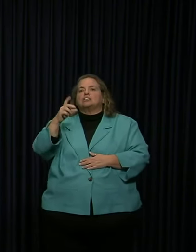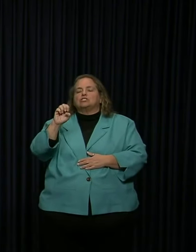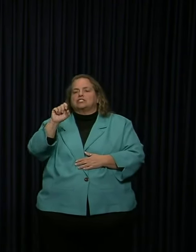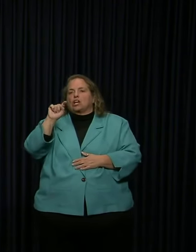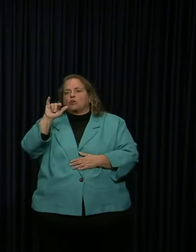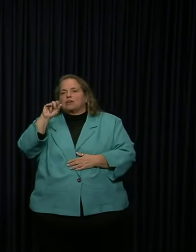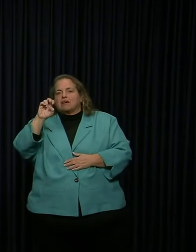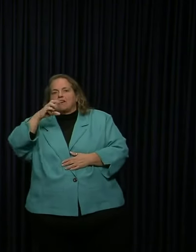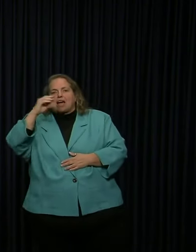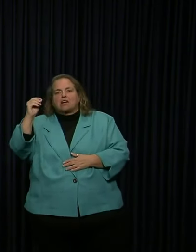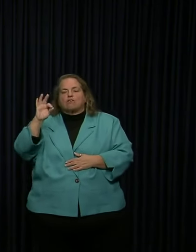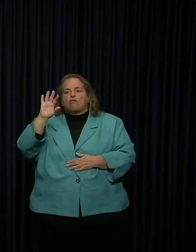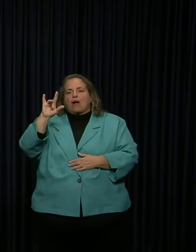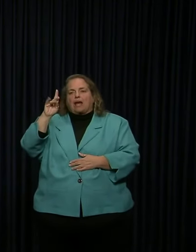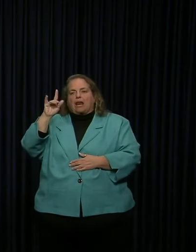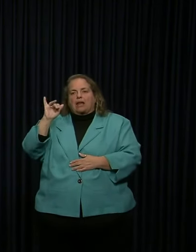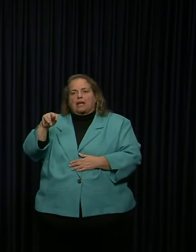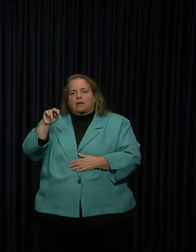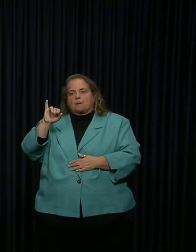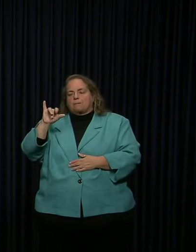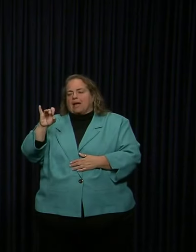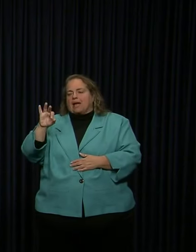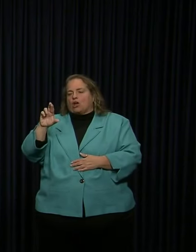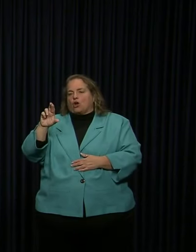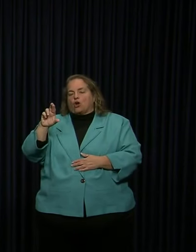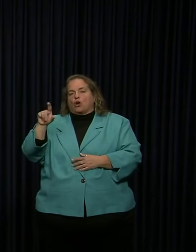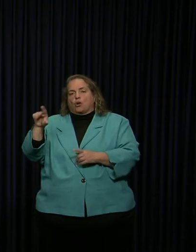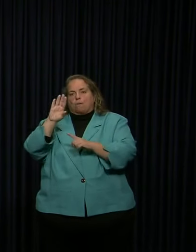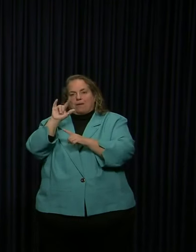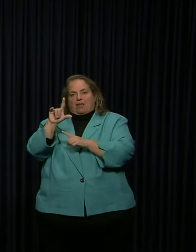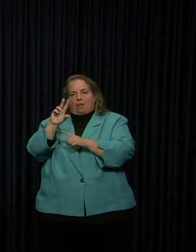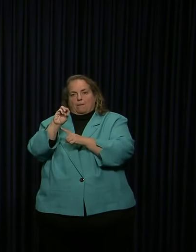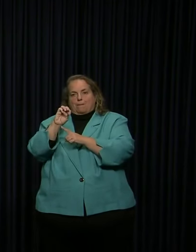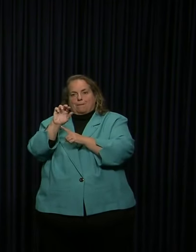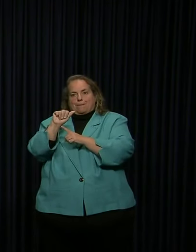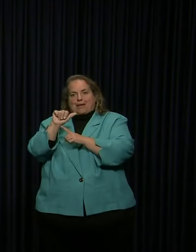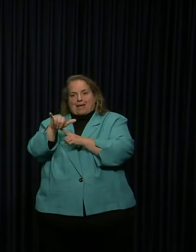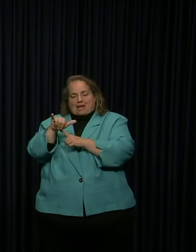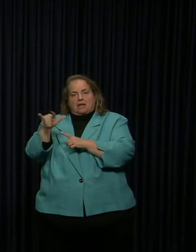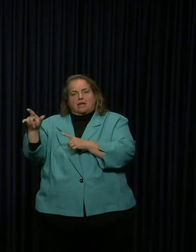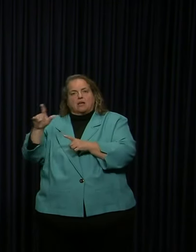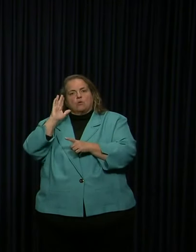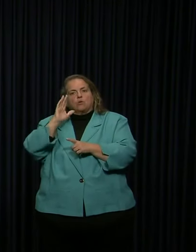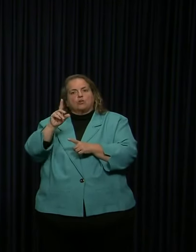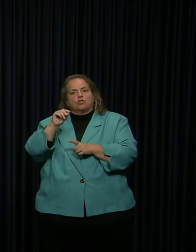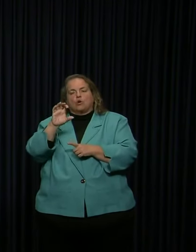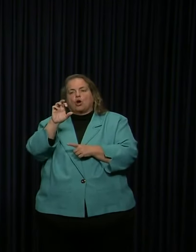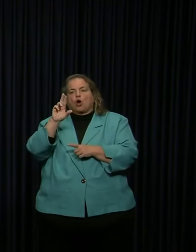COMPLIANCE WITH HEALTHY AT HOME ACROSS THE STATE. GLASGOW HIGH SCHOOL SAYS THEY'RE